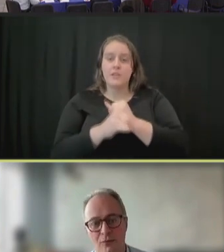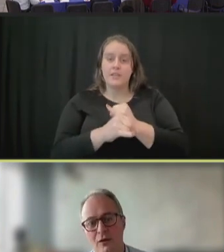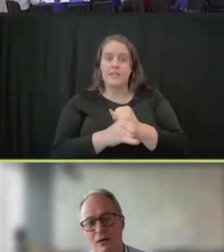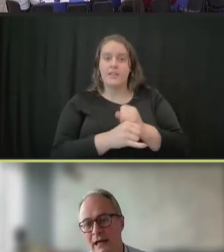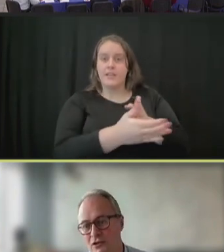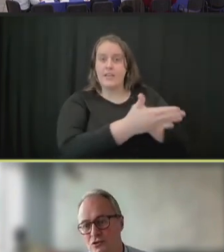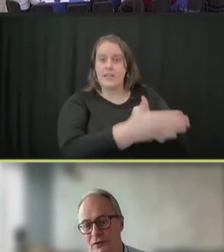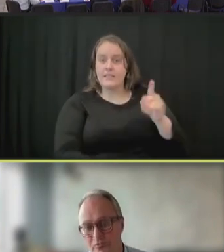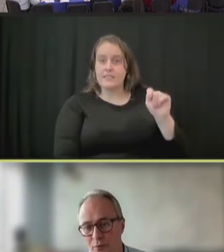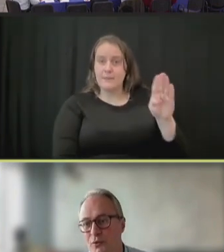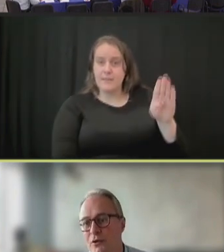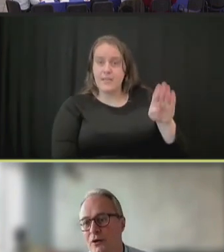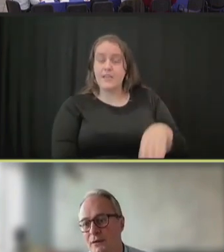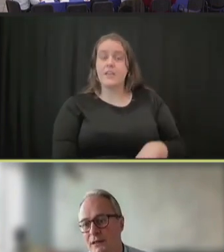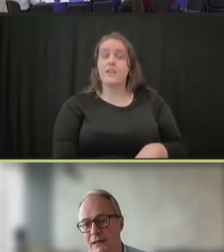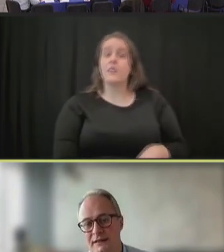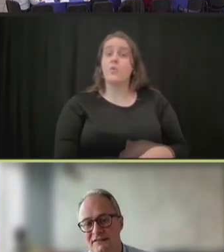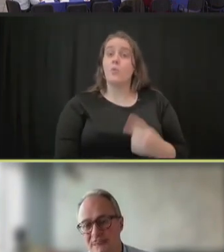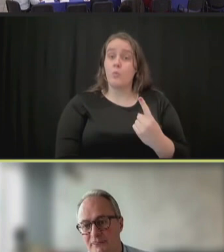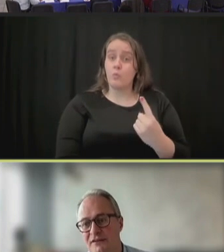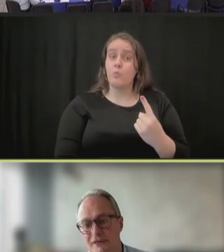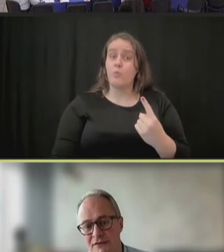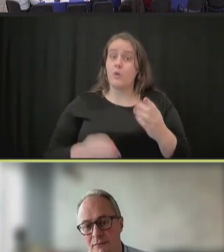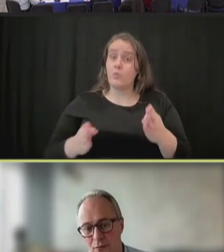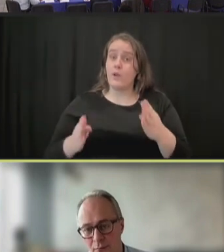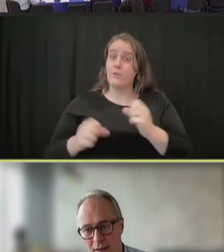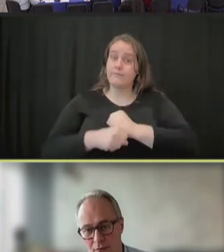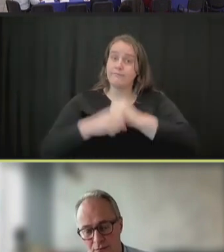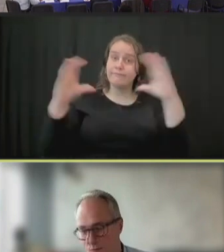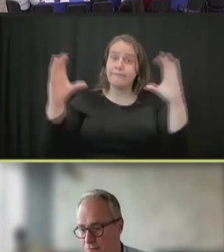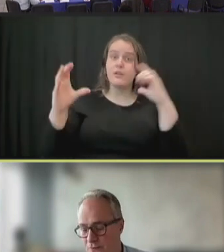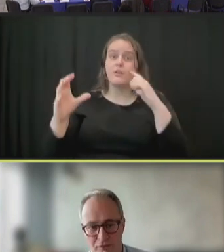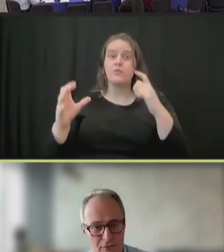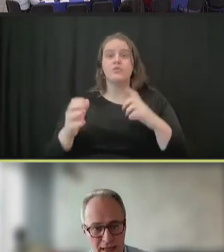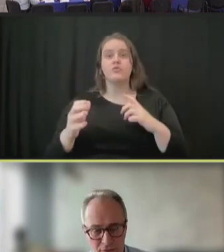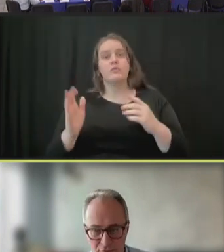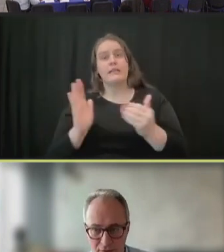we could actually reprogram stem cells in the bone marrow through different route of the